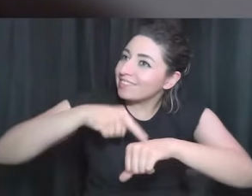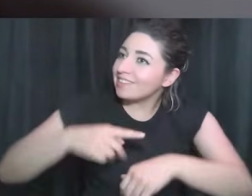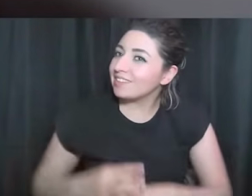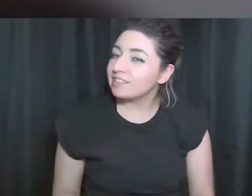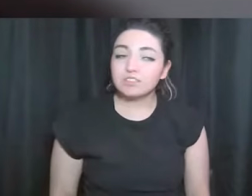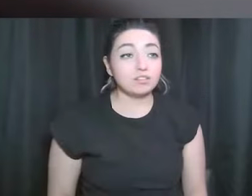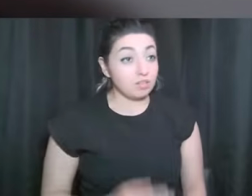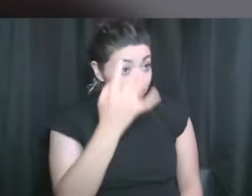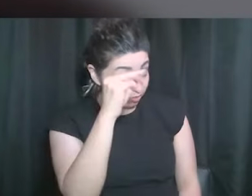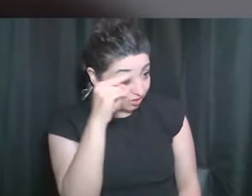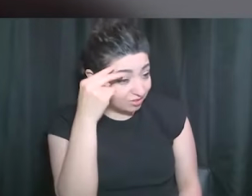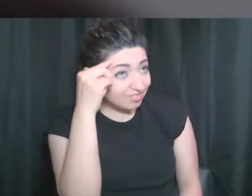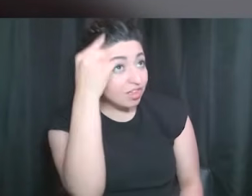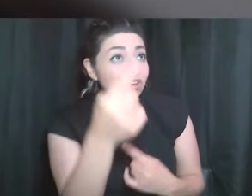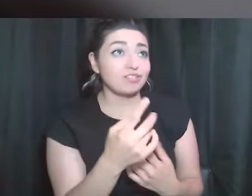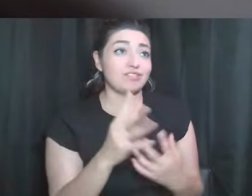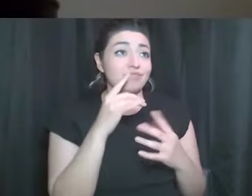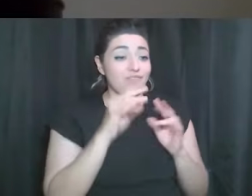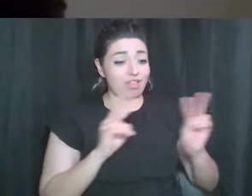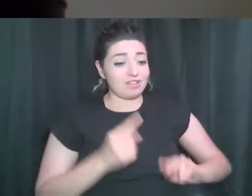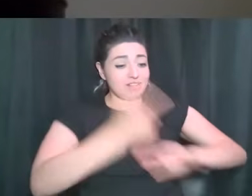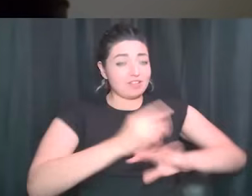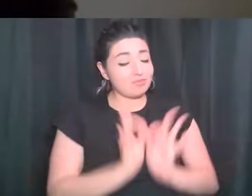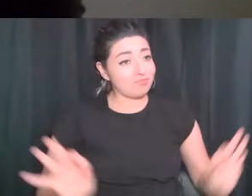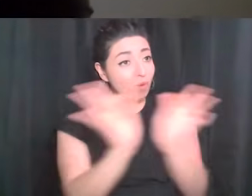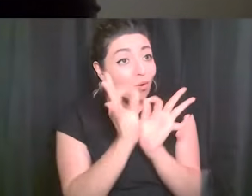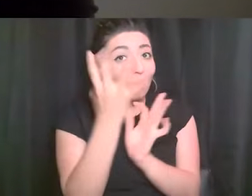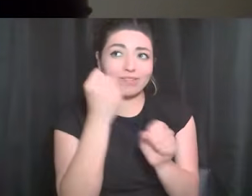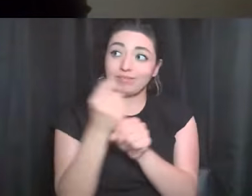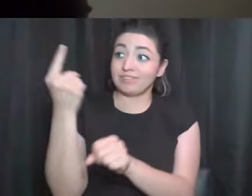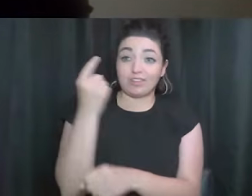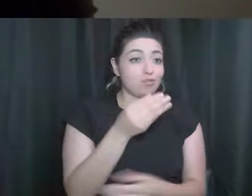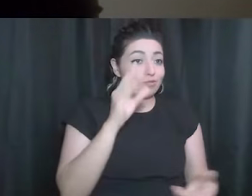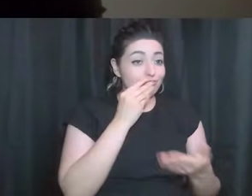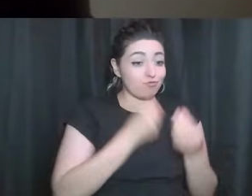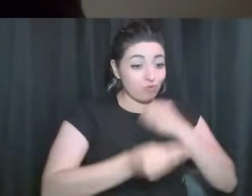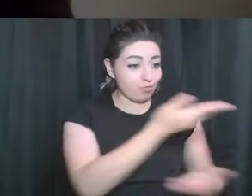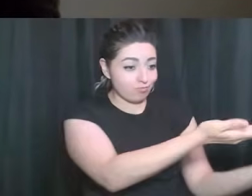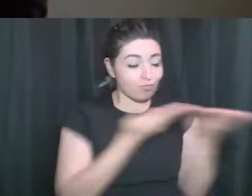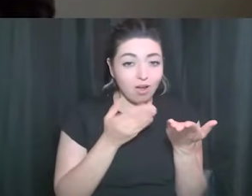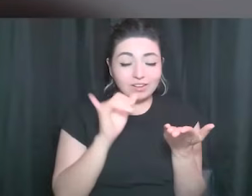For the first time. That's why you think Valentine's matters? Because a year ago you brought me dinner and we watched I, Robot on my couch?